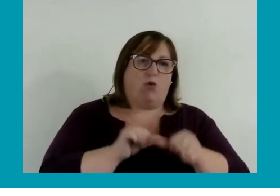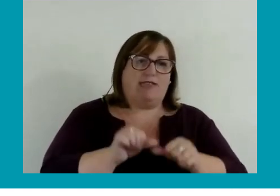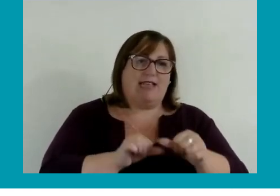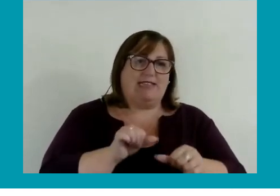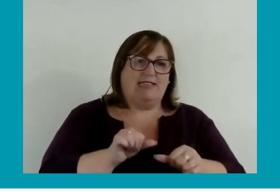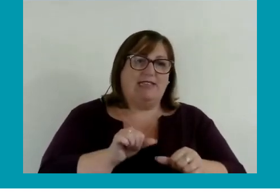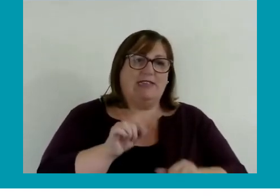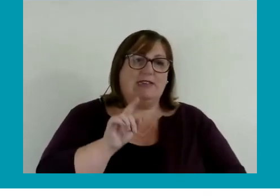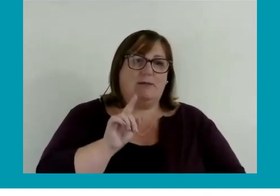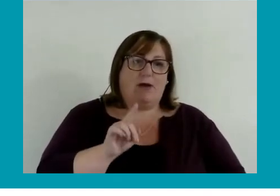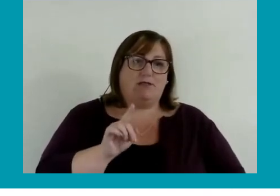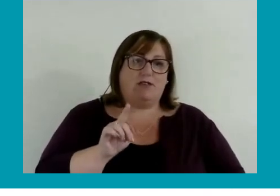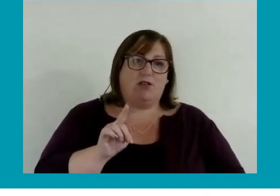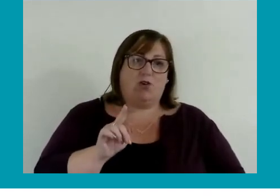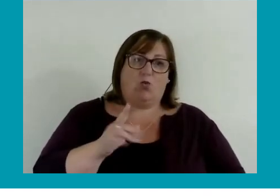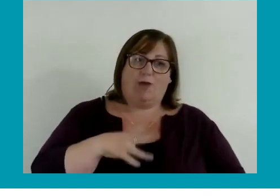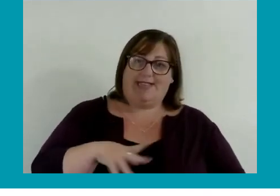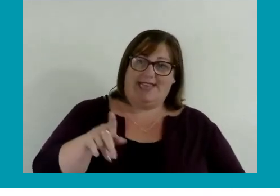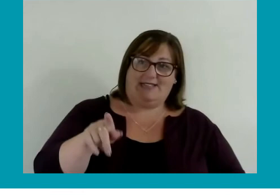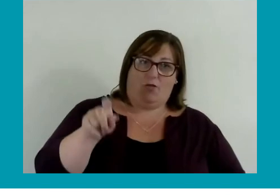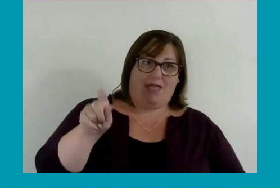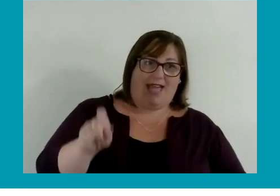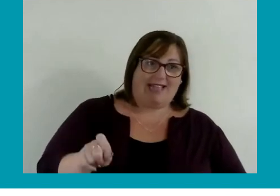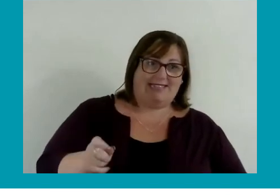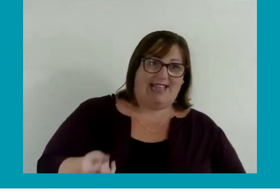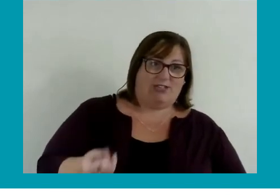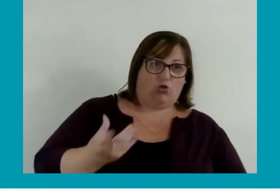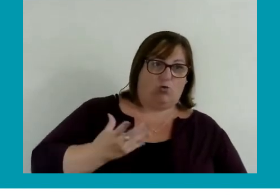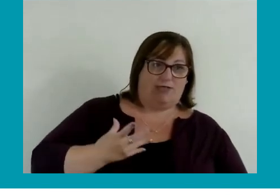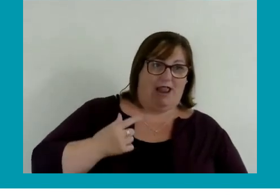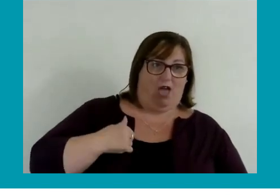that element this is what i'm going to struggle with it what can you do and that's absolutely